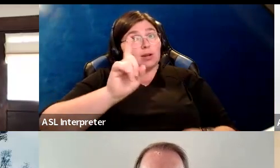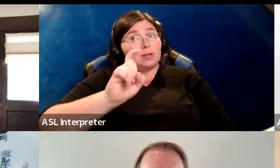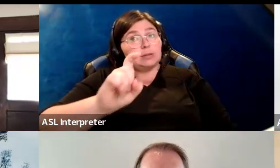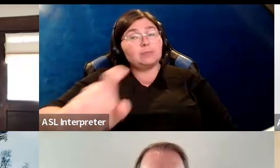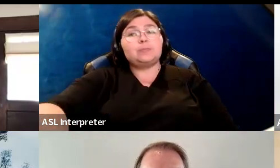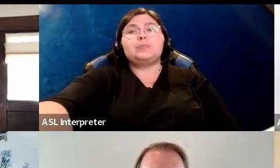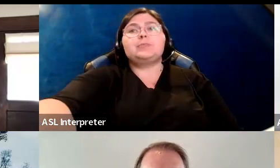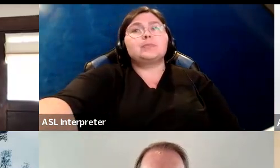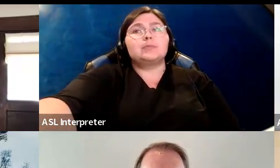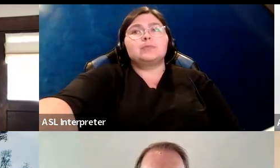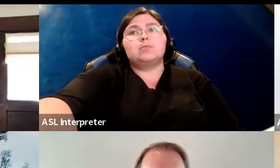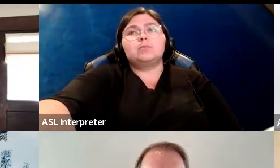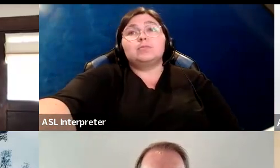You want to take that, Allie?